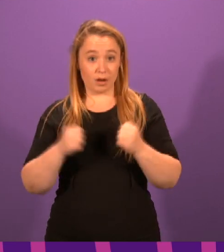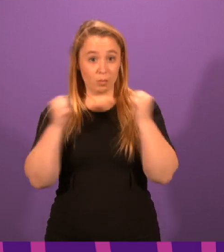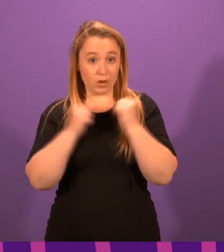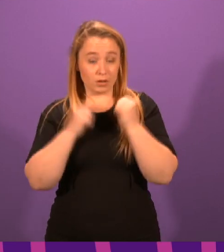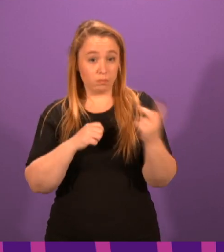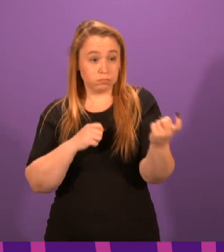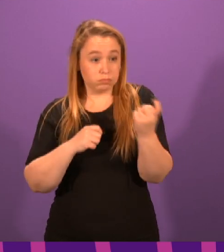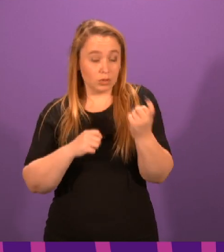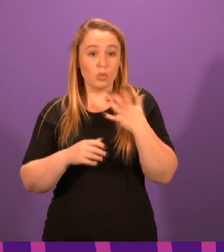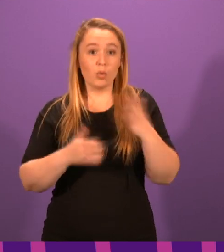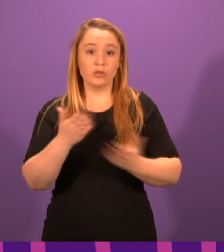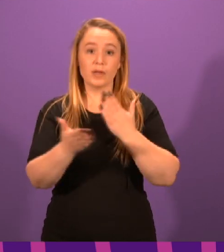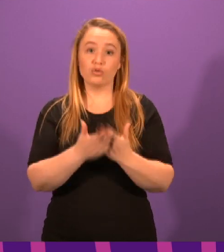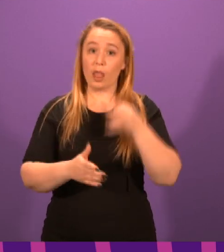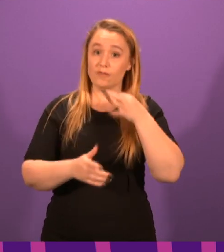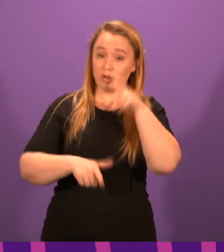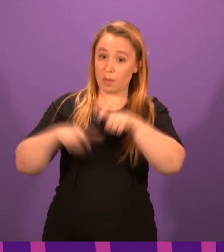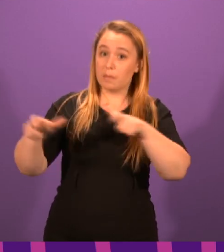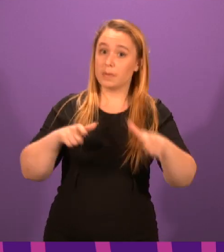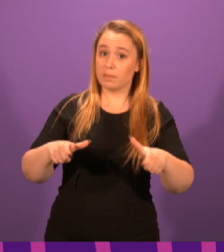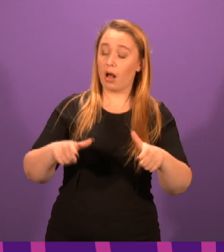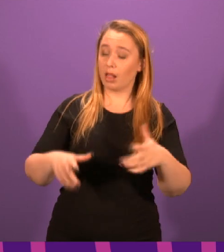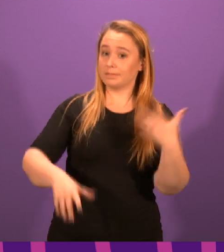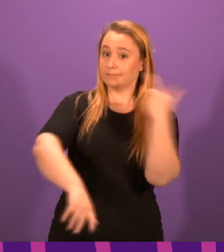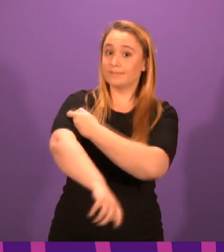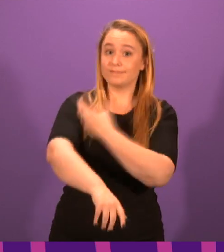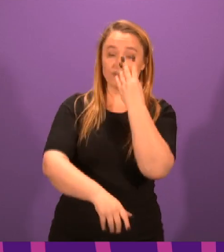ensure that the most vulnerable people in our society receive their flu vaccinations.